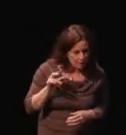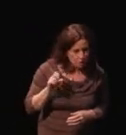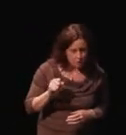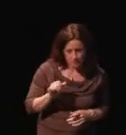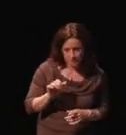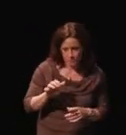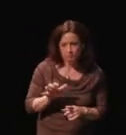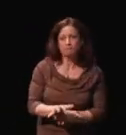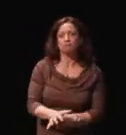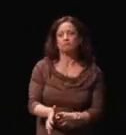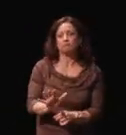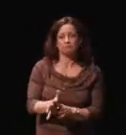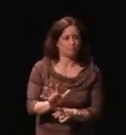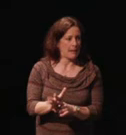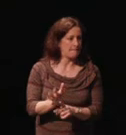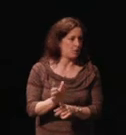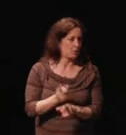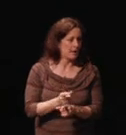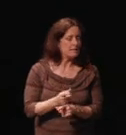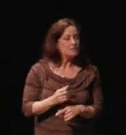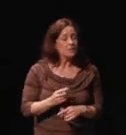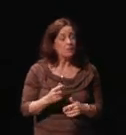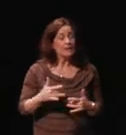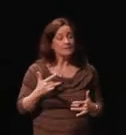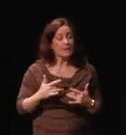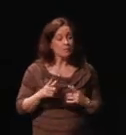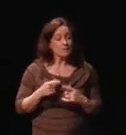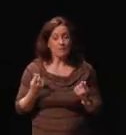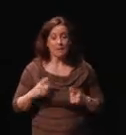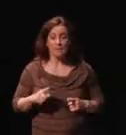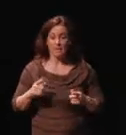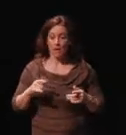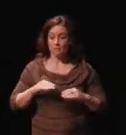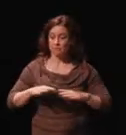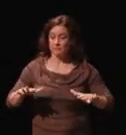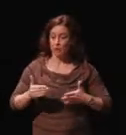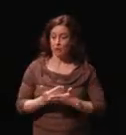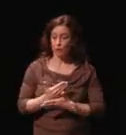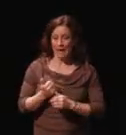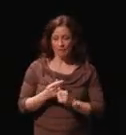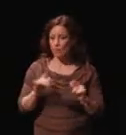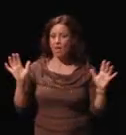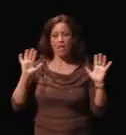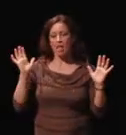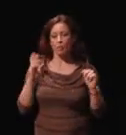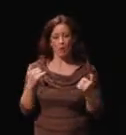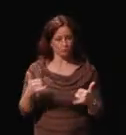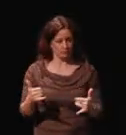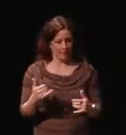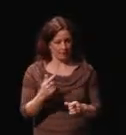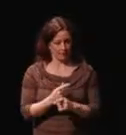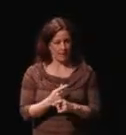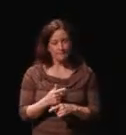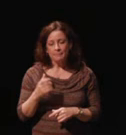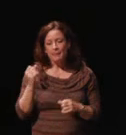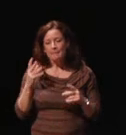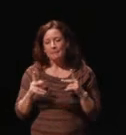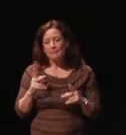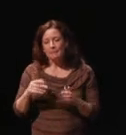And what's exciting, when something comes out and it's new, everyone wants to play it and a lot of people would find that they couldn't play.